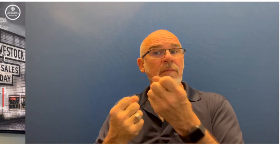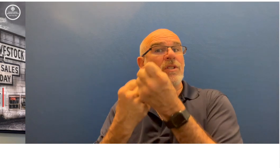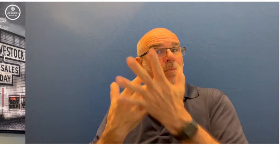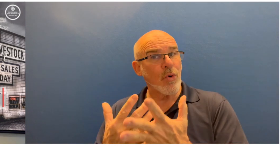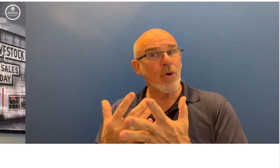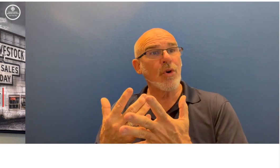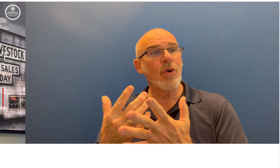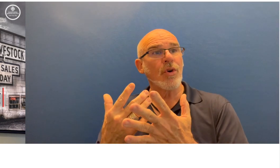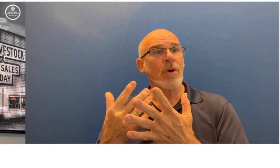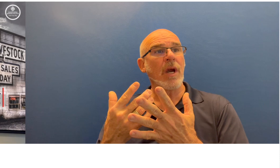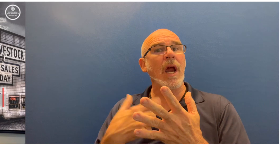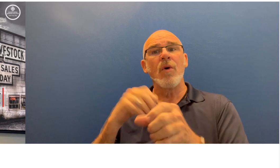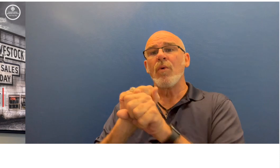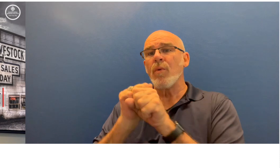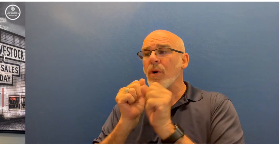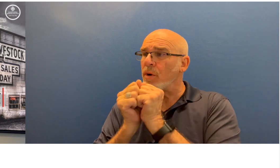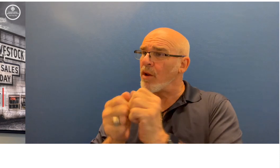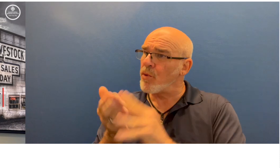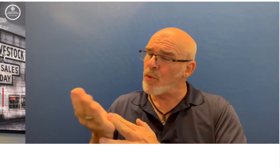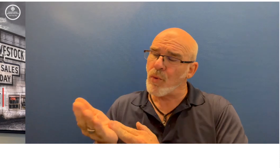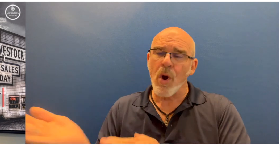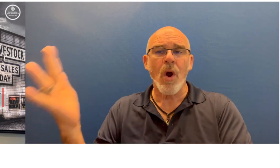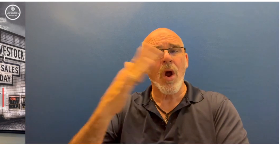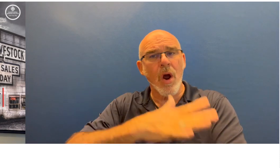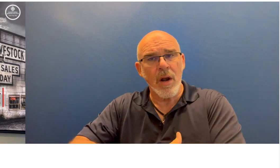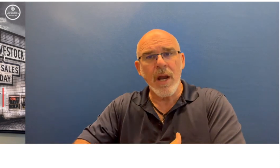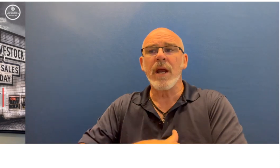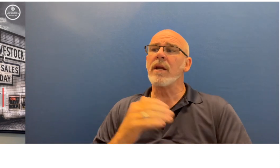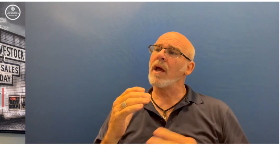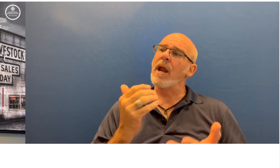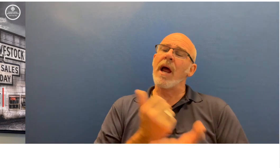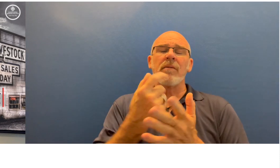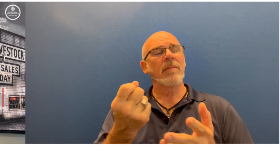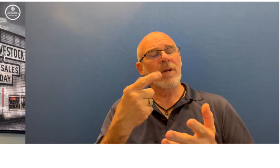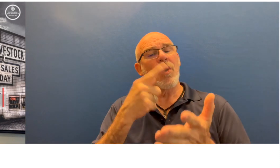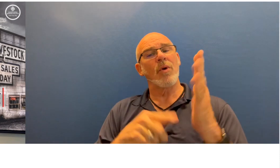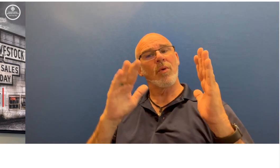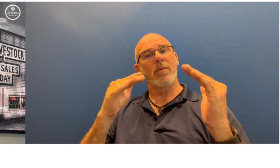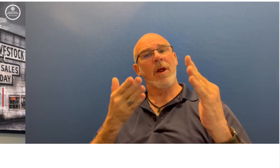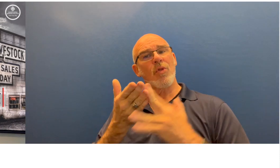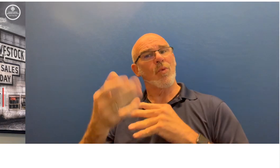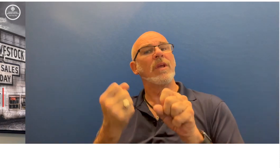and work with them throughout the day to let them know what to expect during the year.